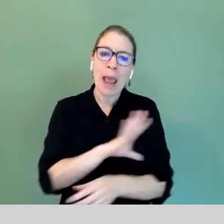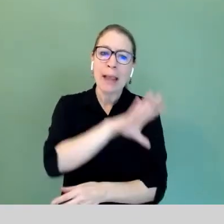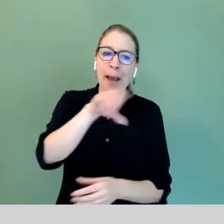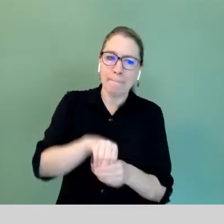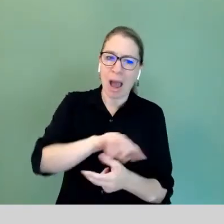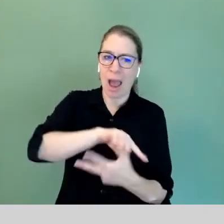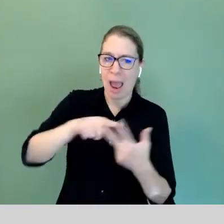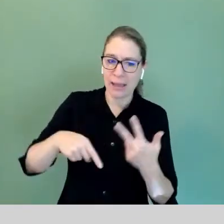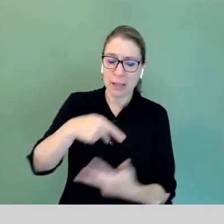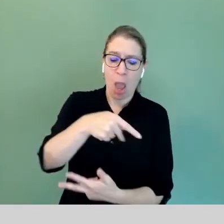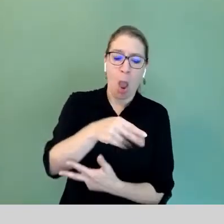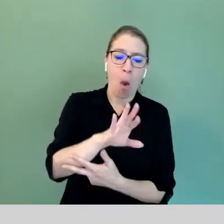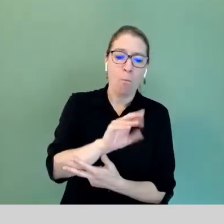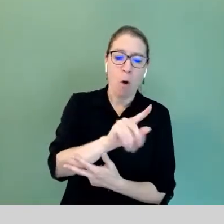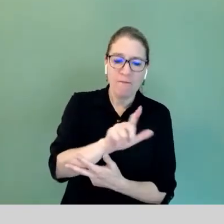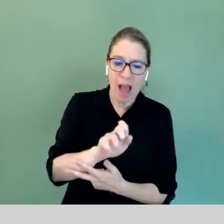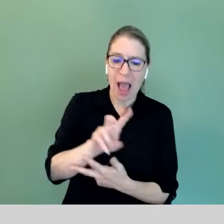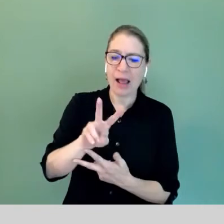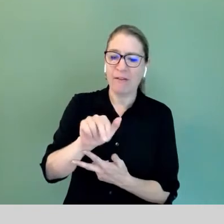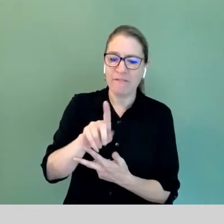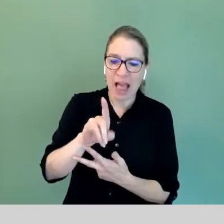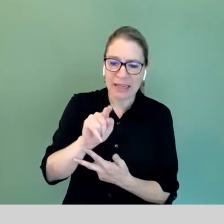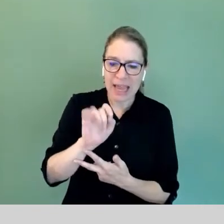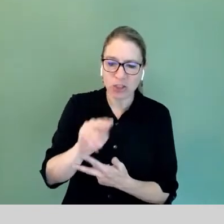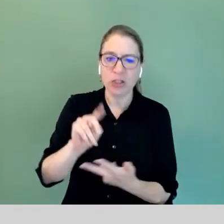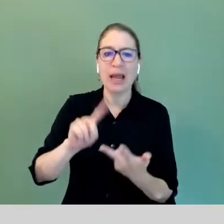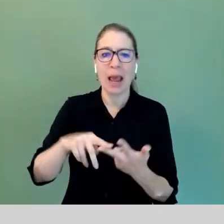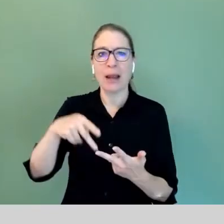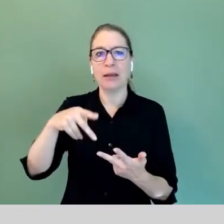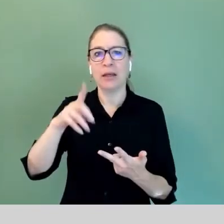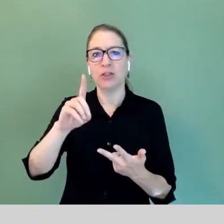documentation, and validation in one. And I'm also going to demo that later on.